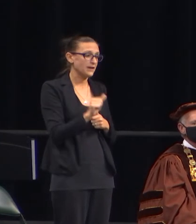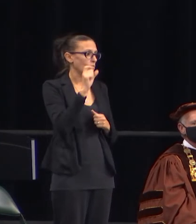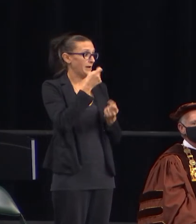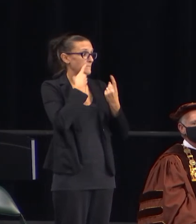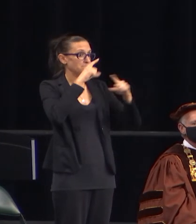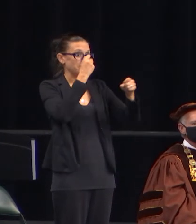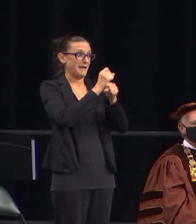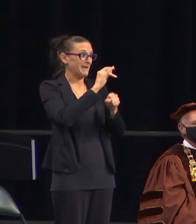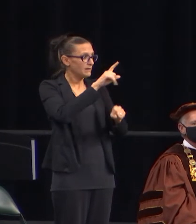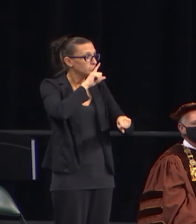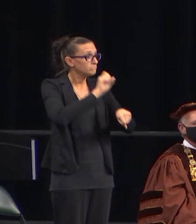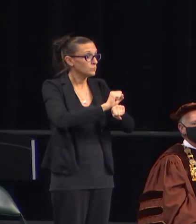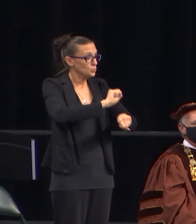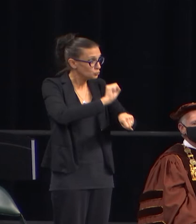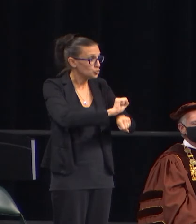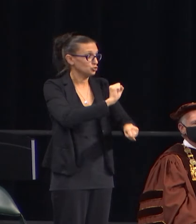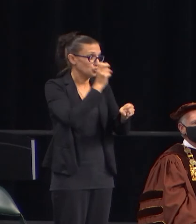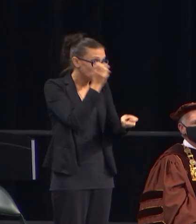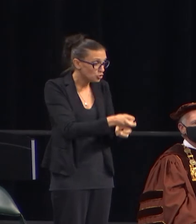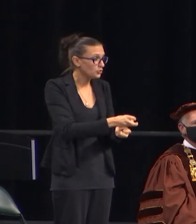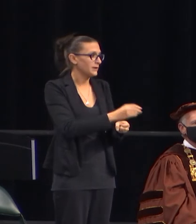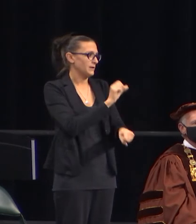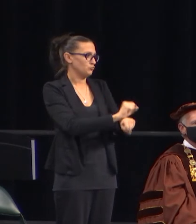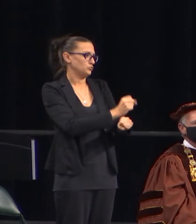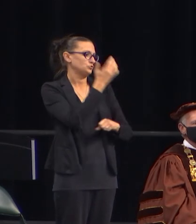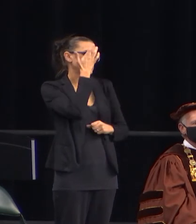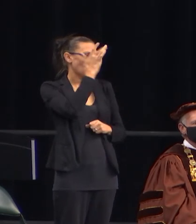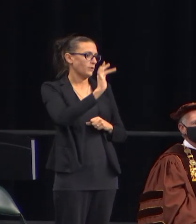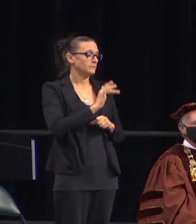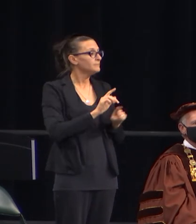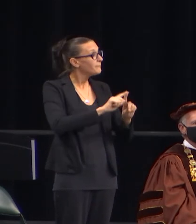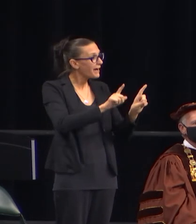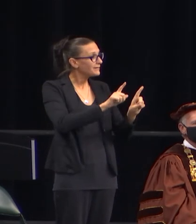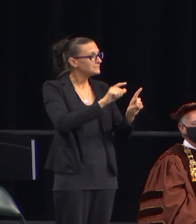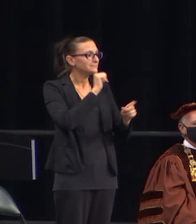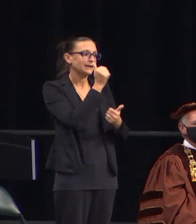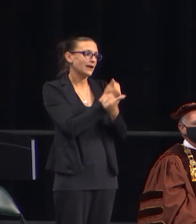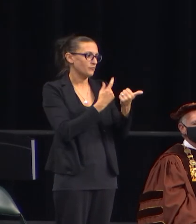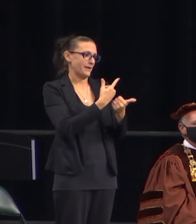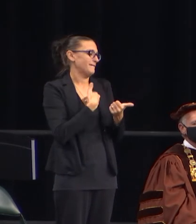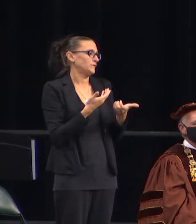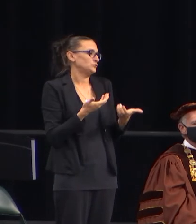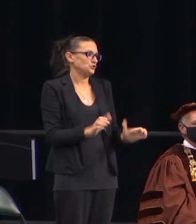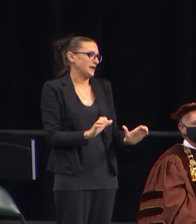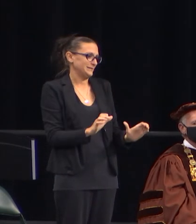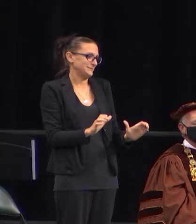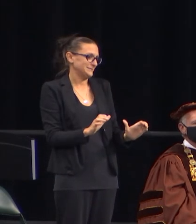if they work hard and they work smart. But not everybody has a chance at an education.